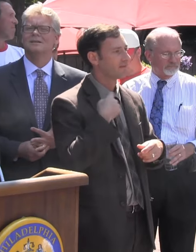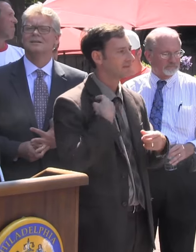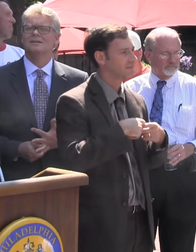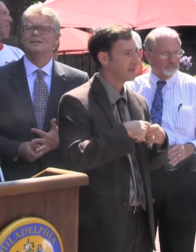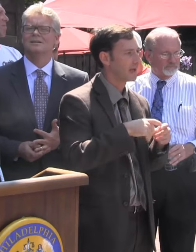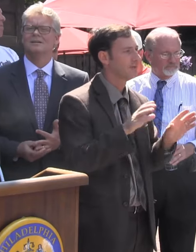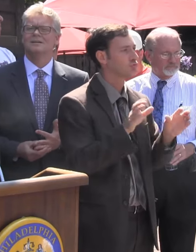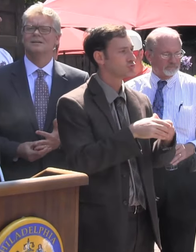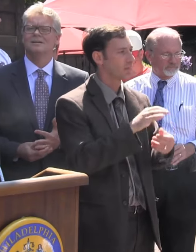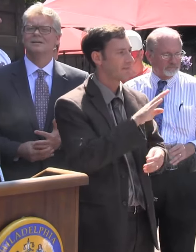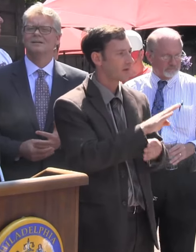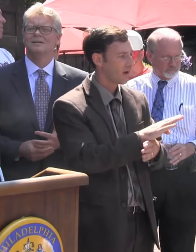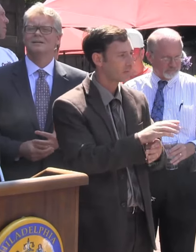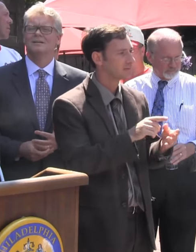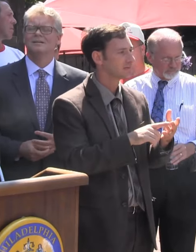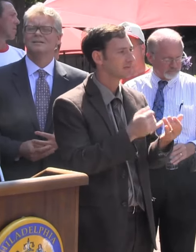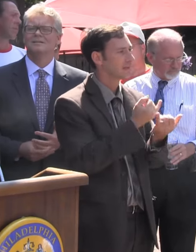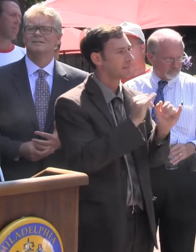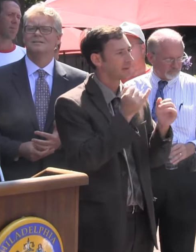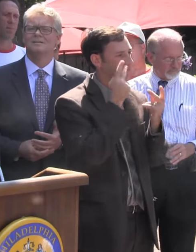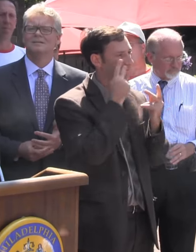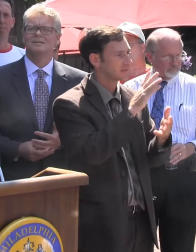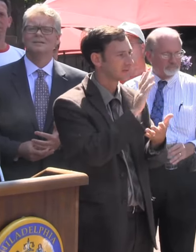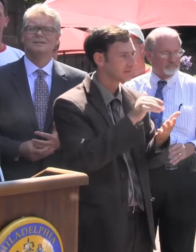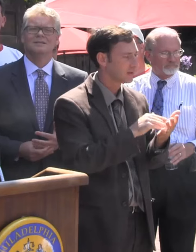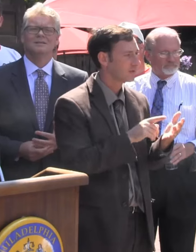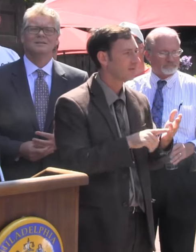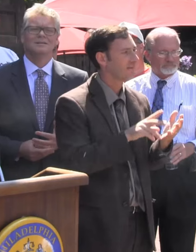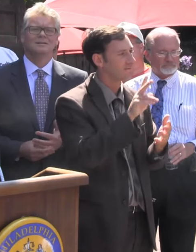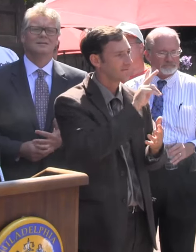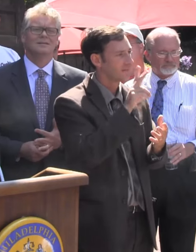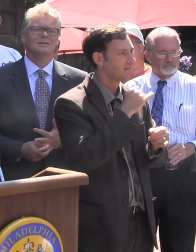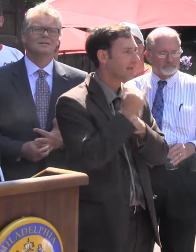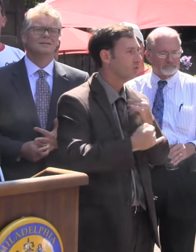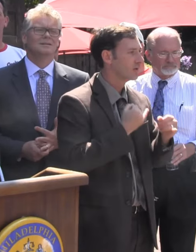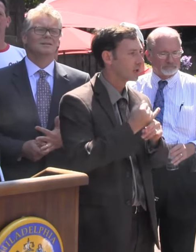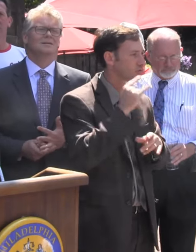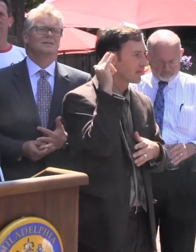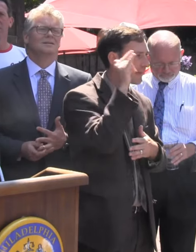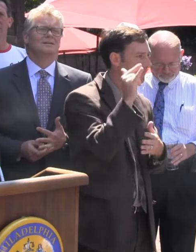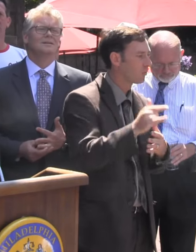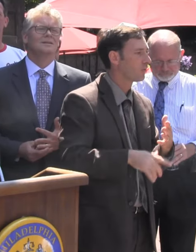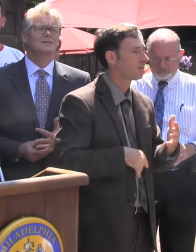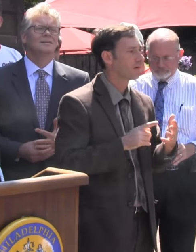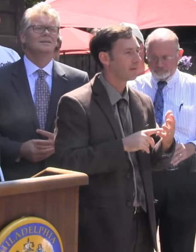of Commerce, Independence Visitors Center, Philadelphia International Airport, the Pennsylvania